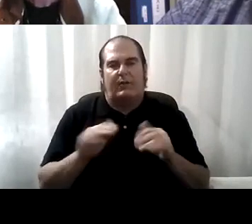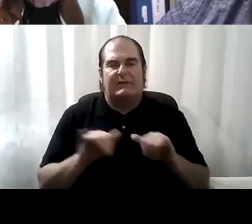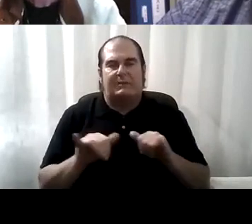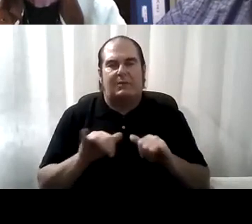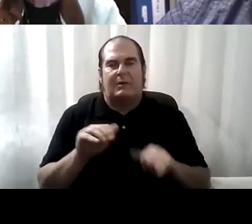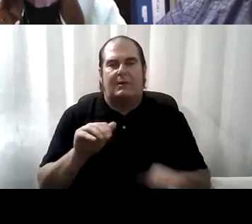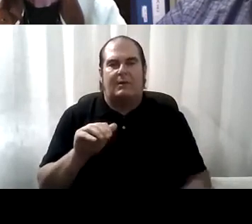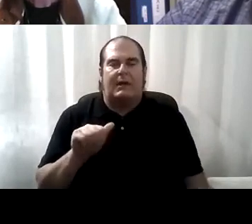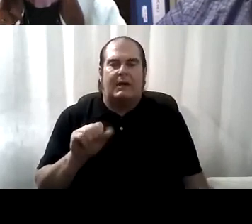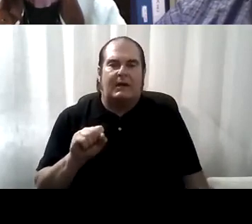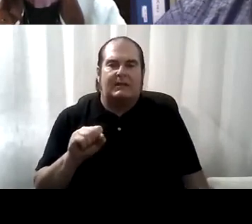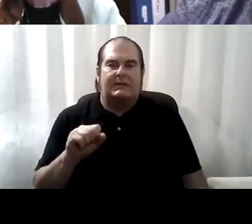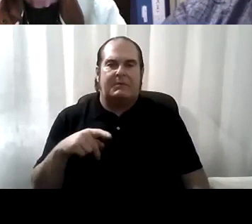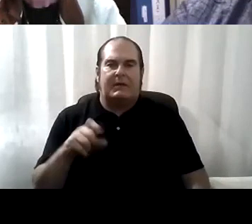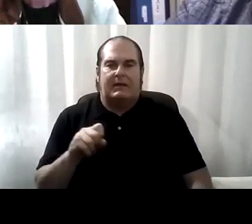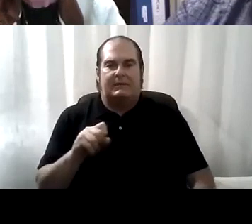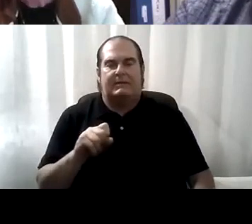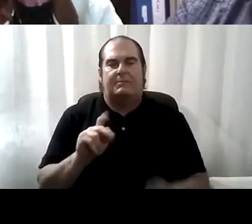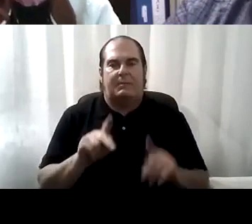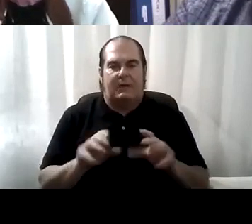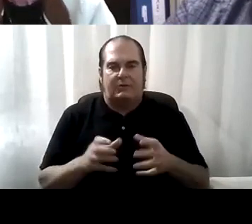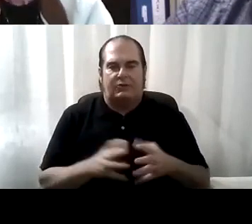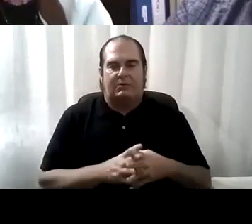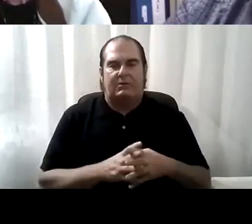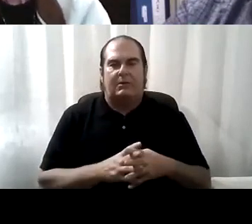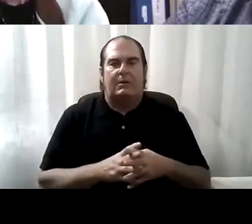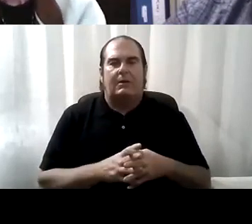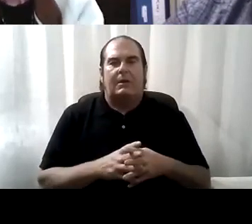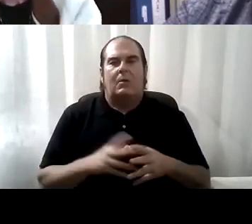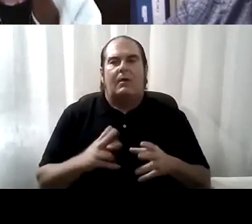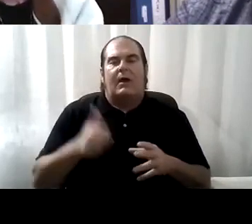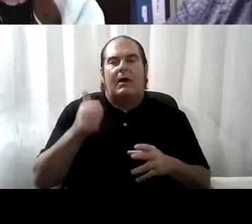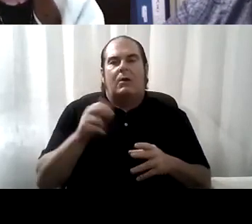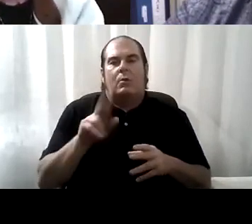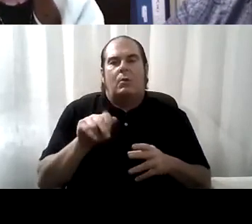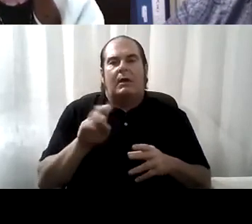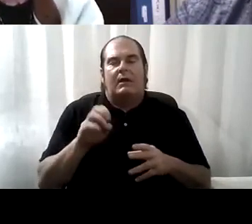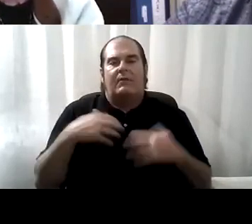Another disparity that we look at is higher he rate of health risk behaviors, like smoking,